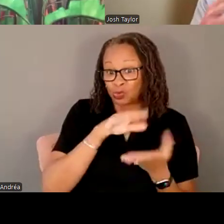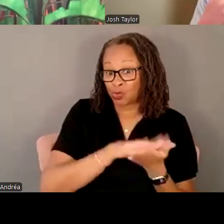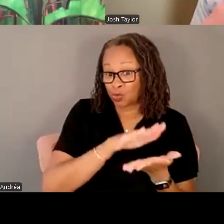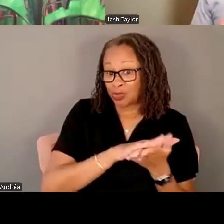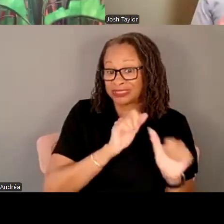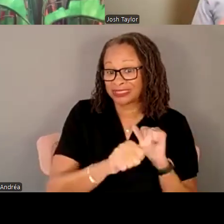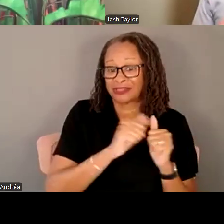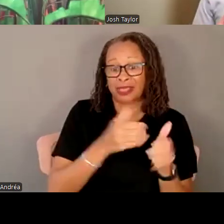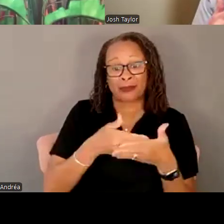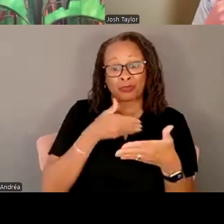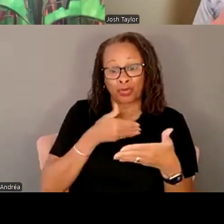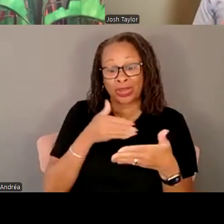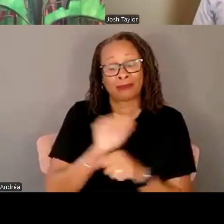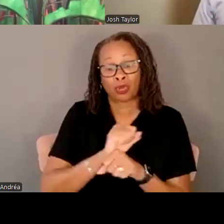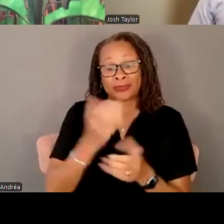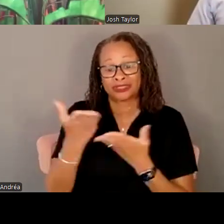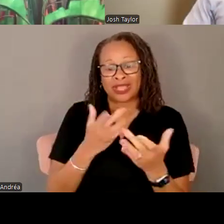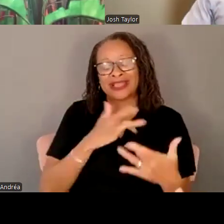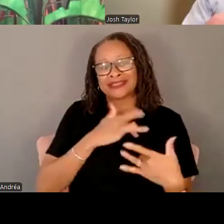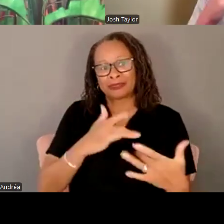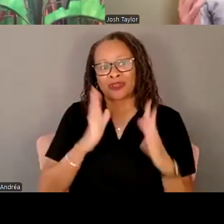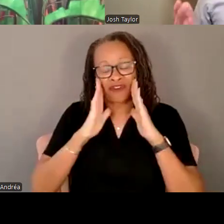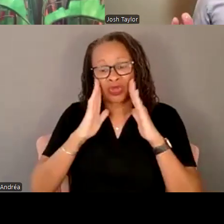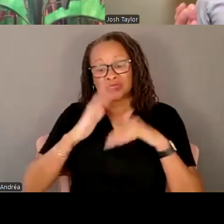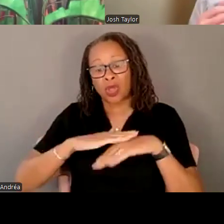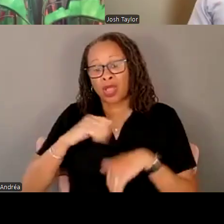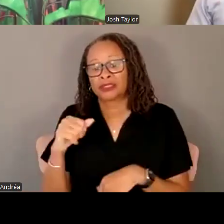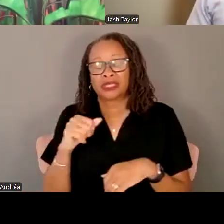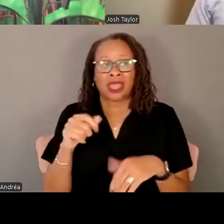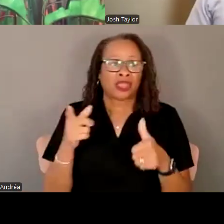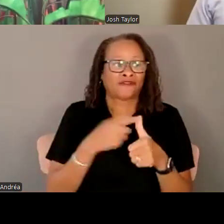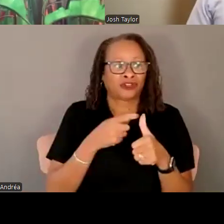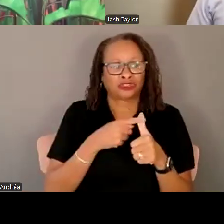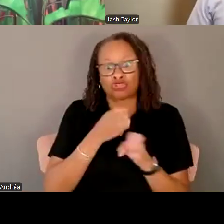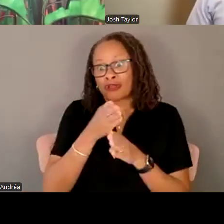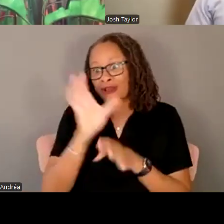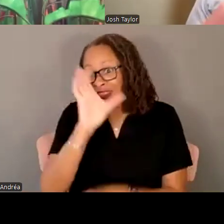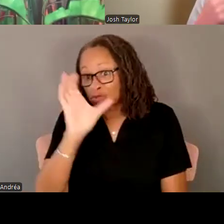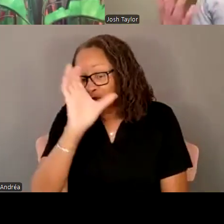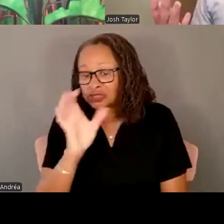typically are more oriented towards, you know, initial career exploration, so it may be things like provide, you know,